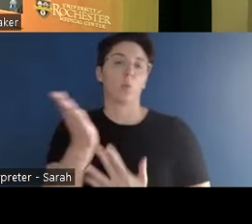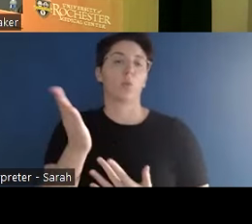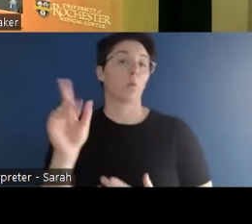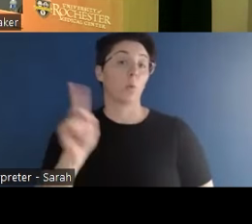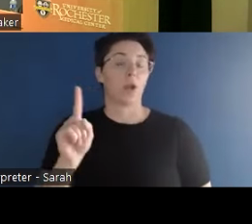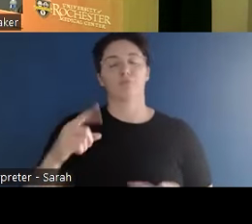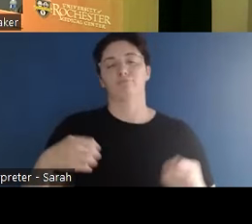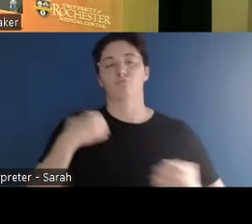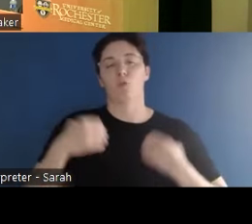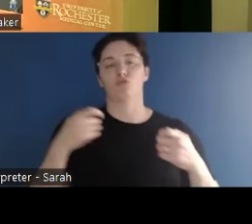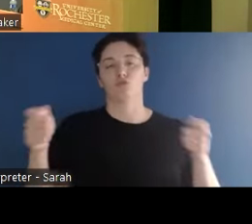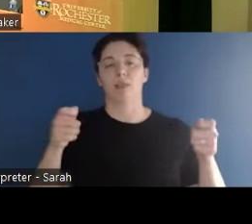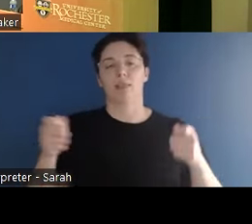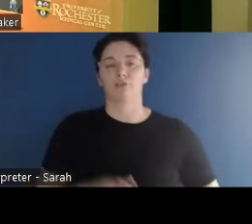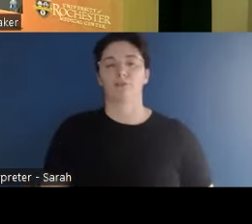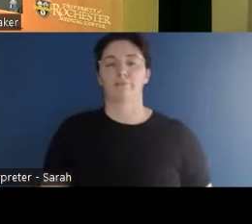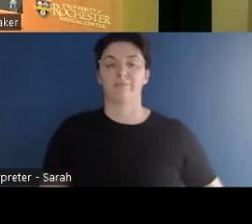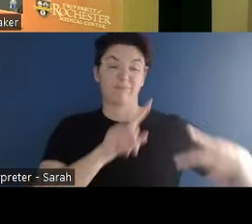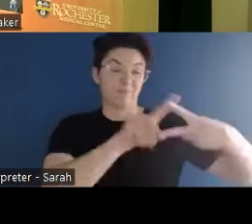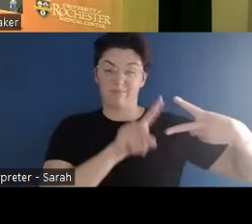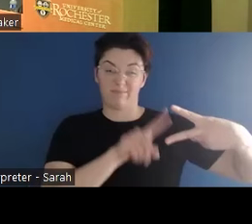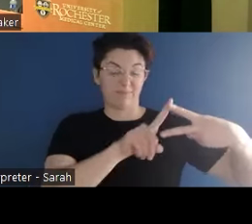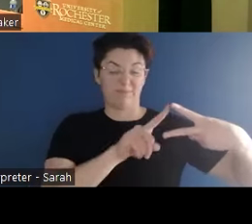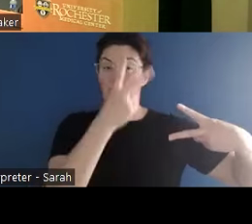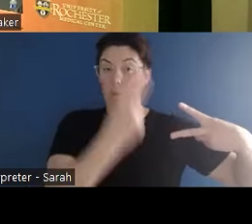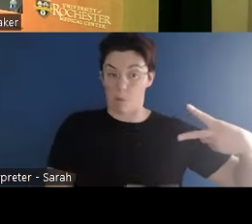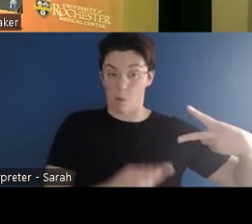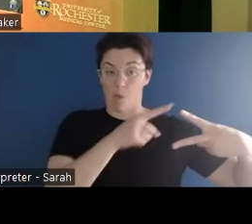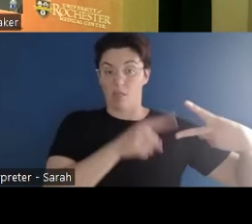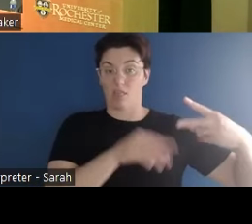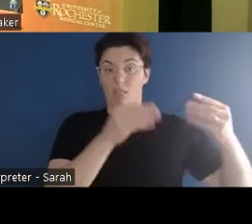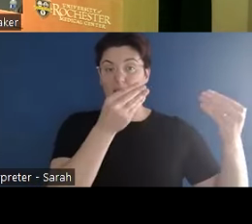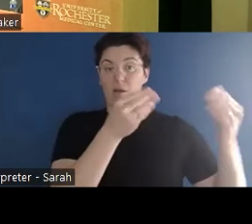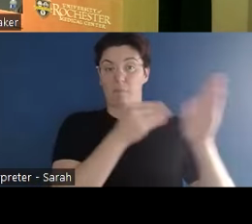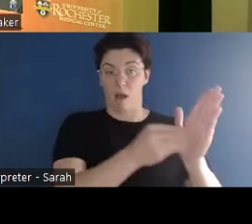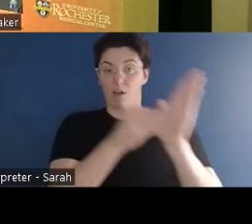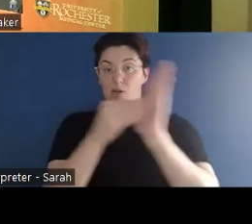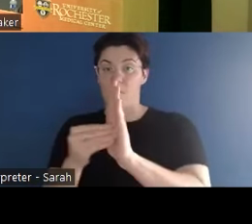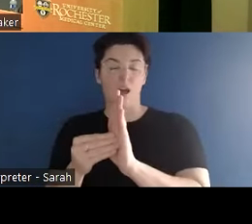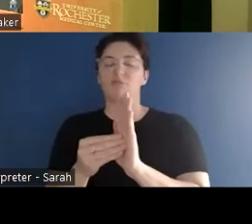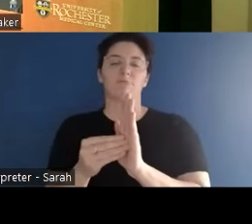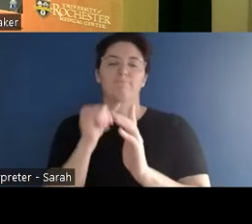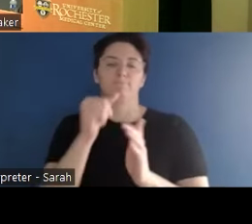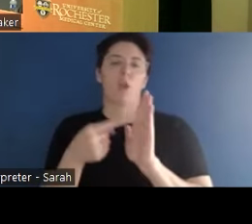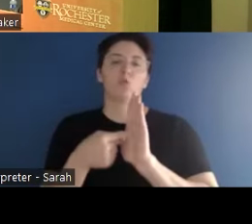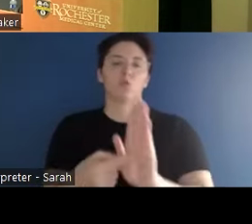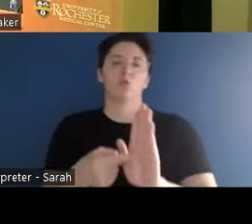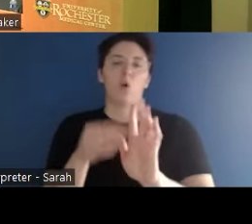and neither the ASD model nor the TD model demonstrated significant mediation